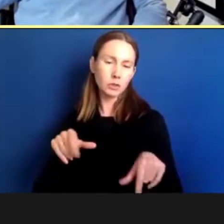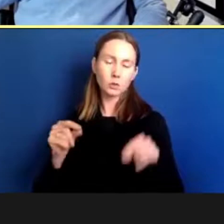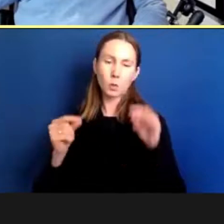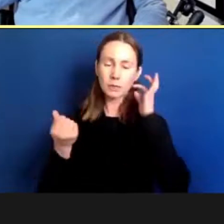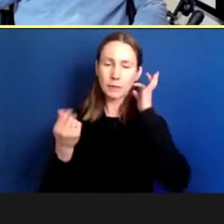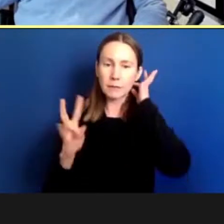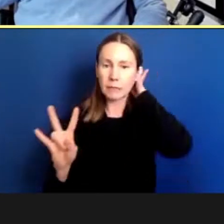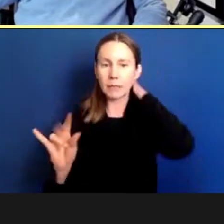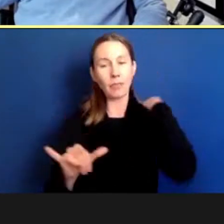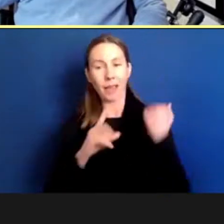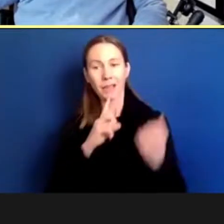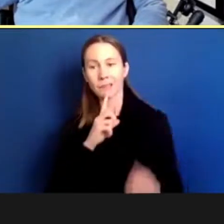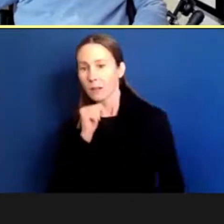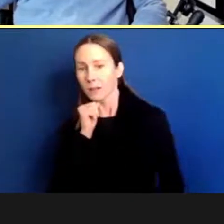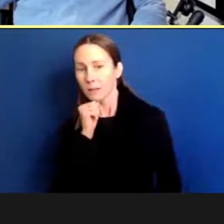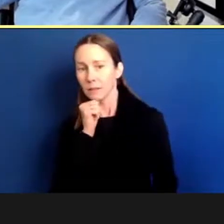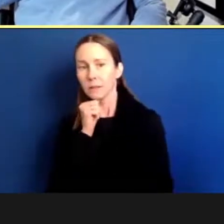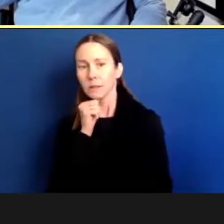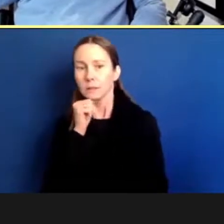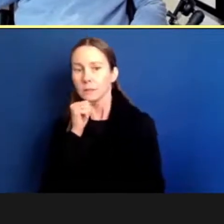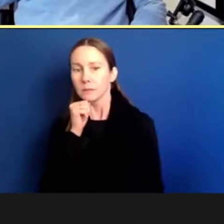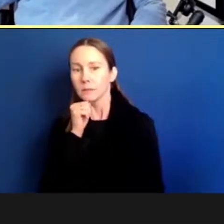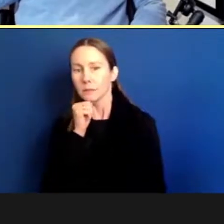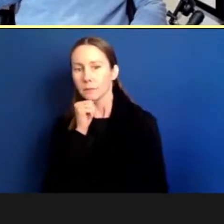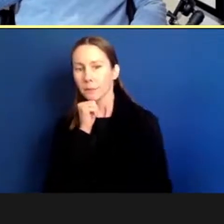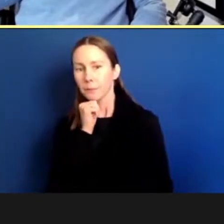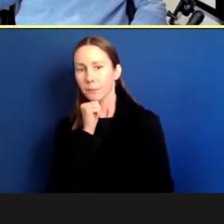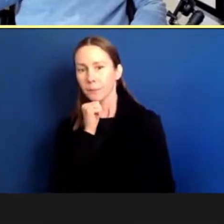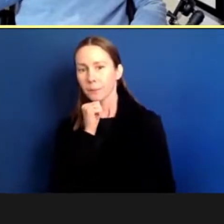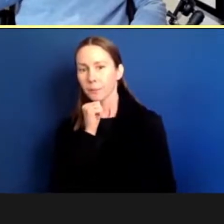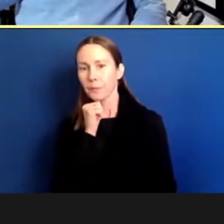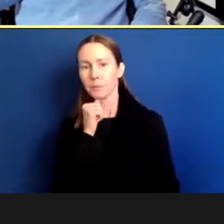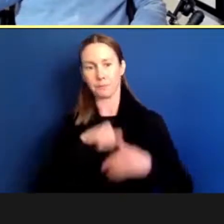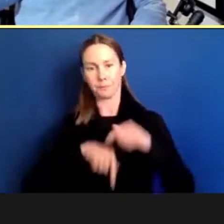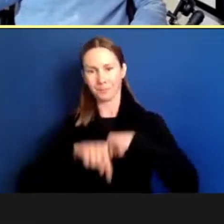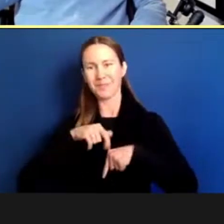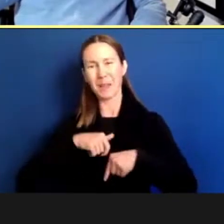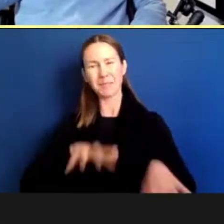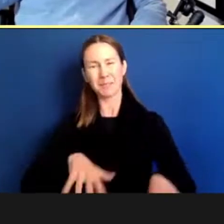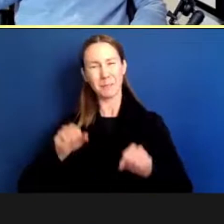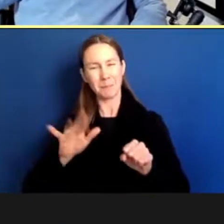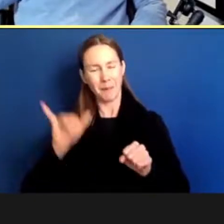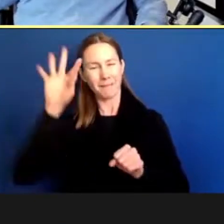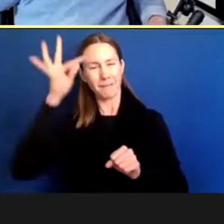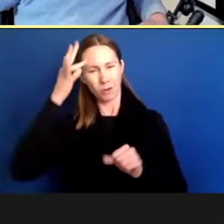voluntary until adopted by a federal agency of jurisdiction. However, the Department of Veteran's